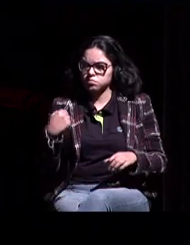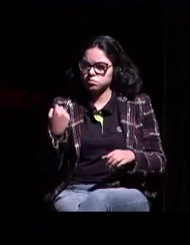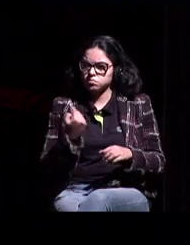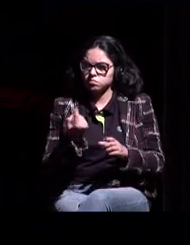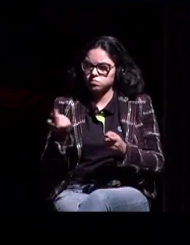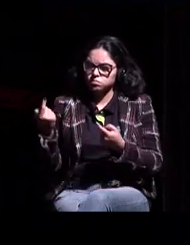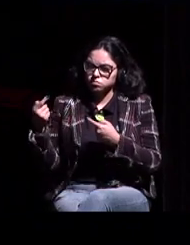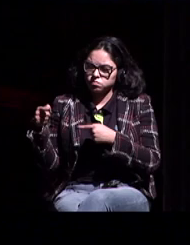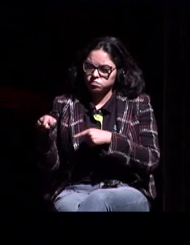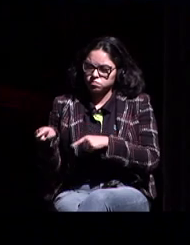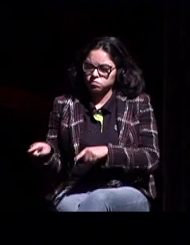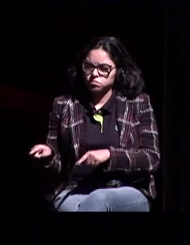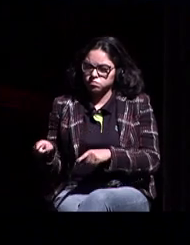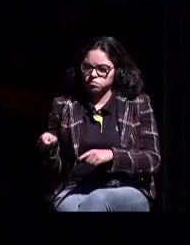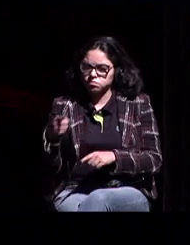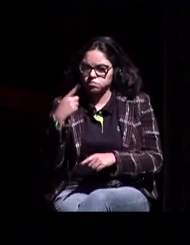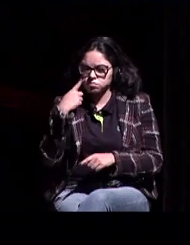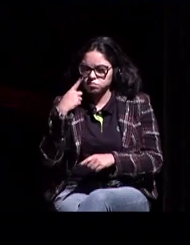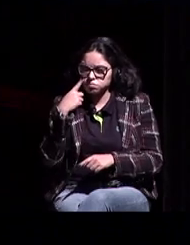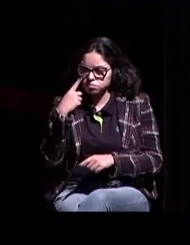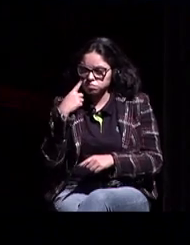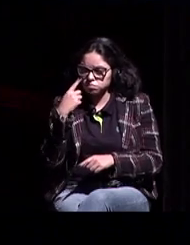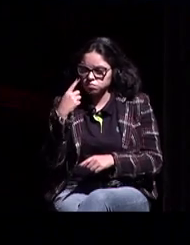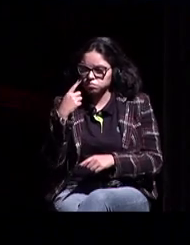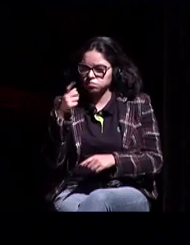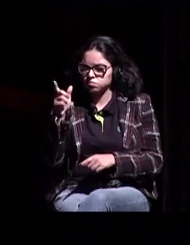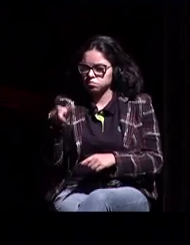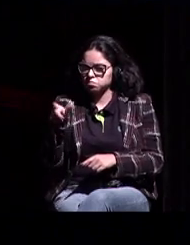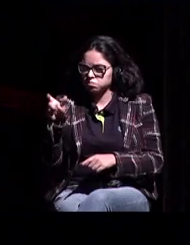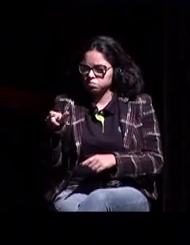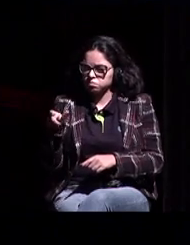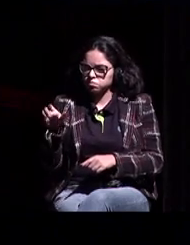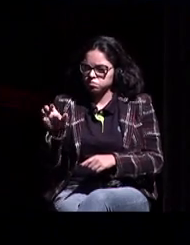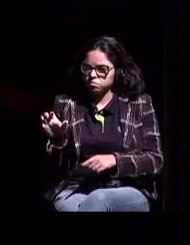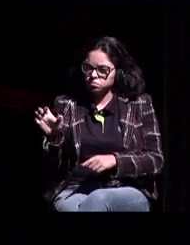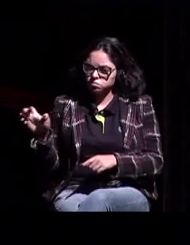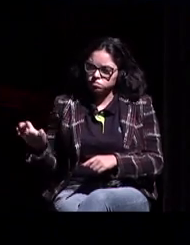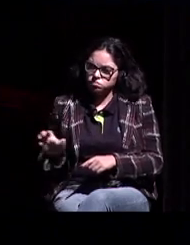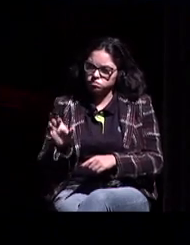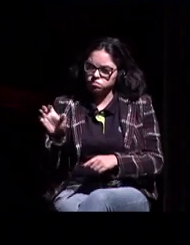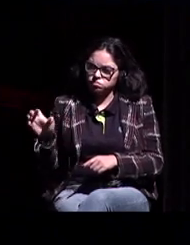a false, negative image of the tourist sector.